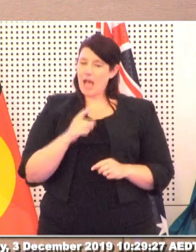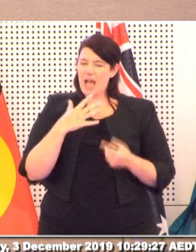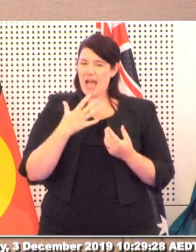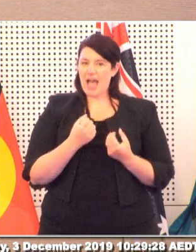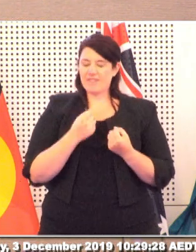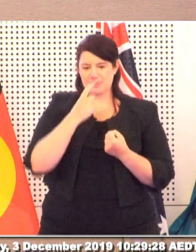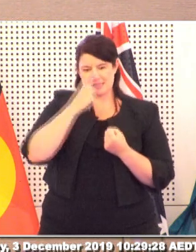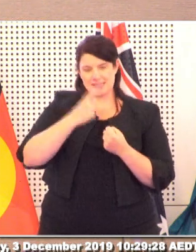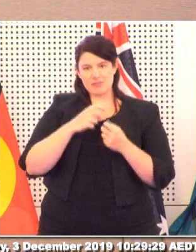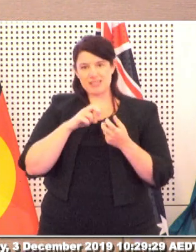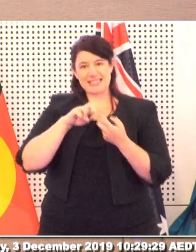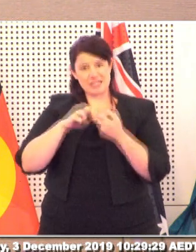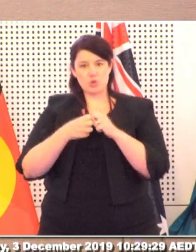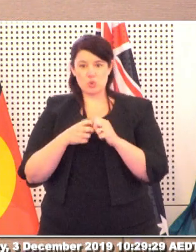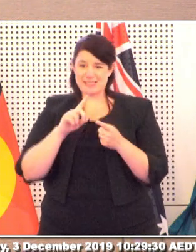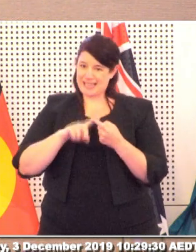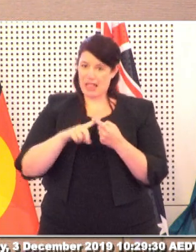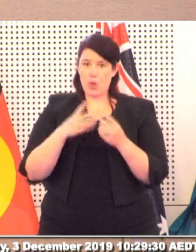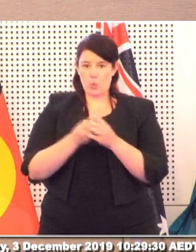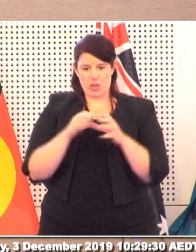and issues with the group home system.